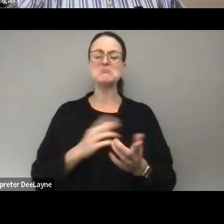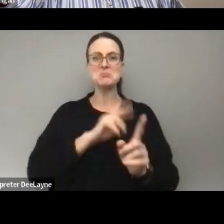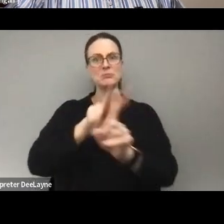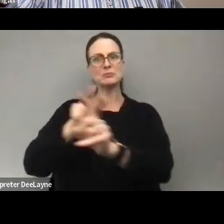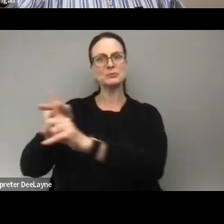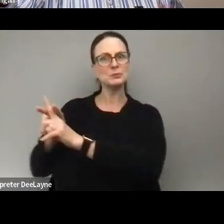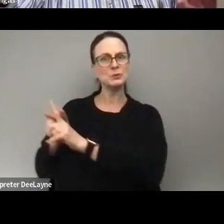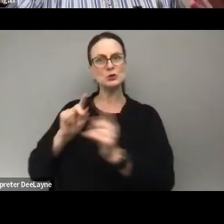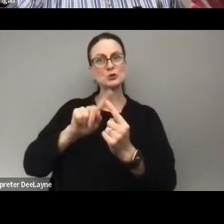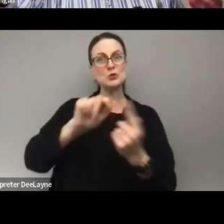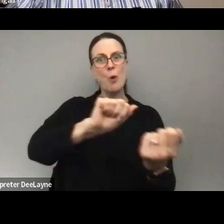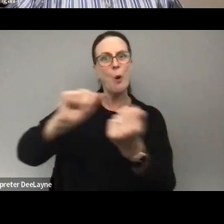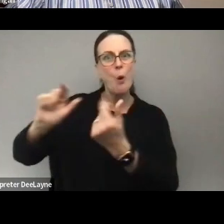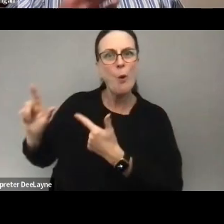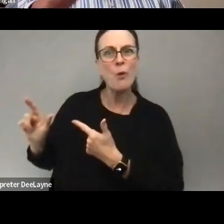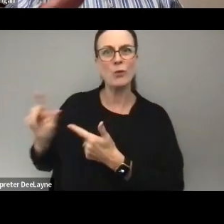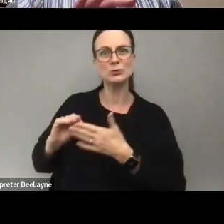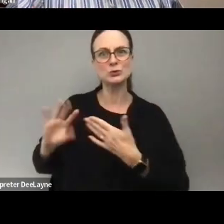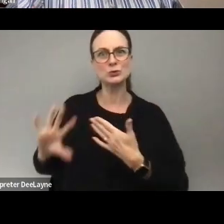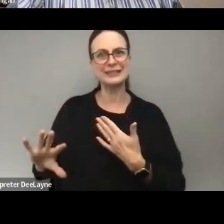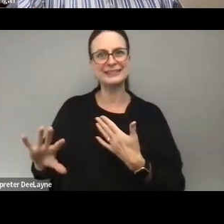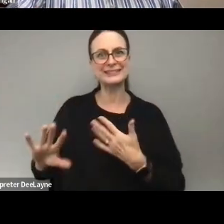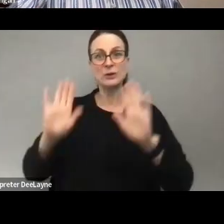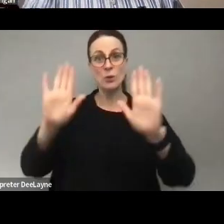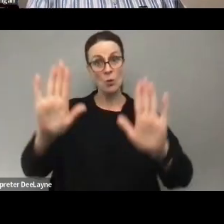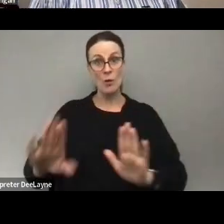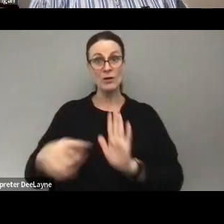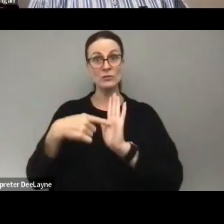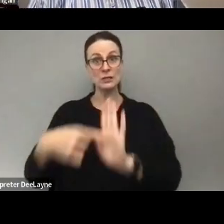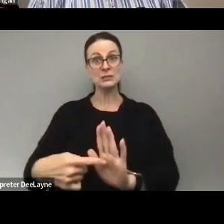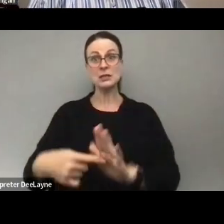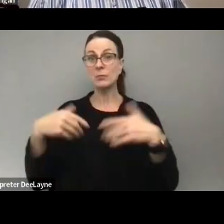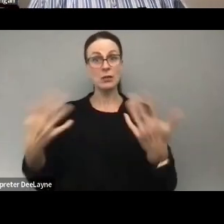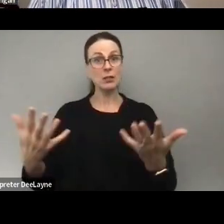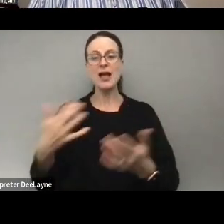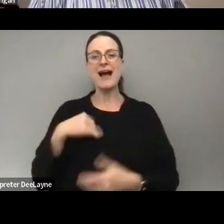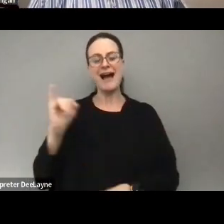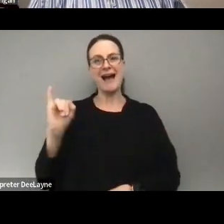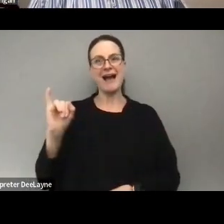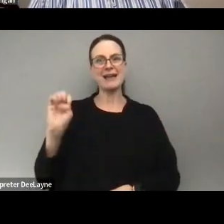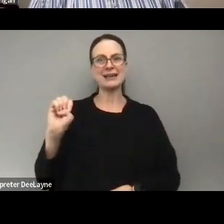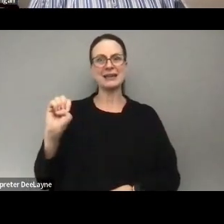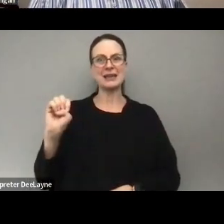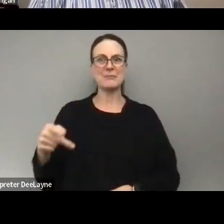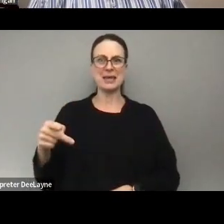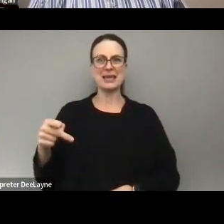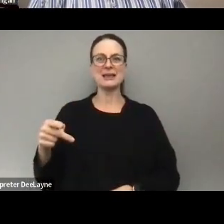to all students. I'll give you a great example. An IEP, I feel like...